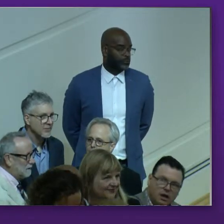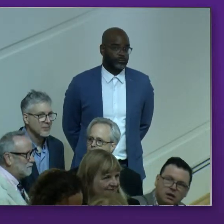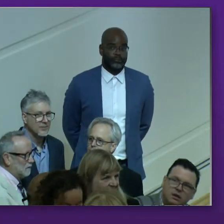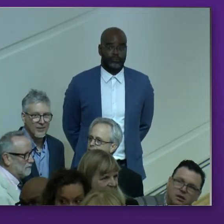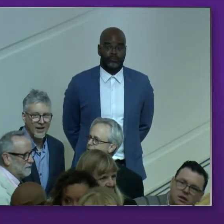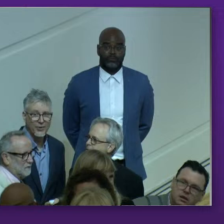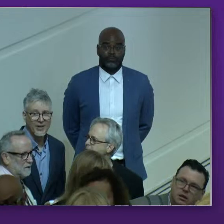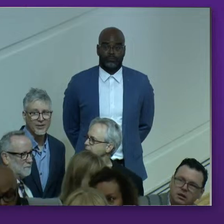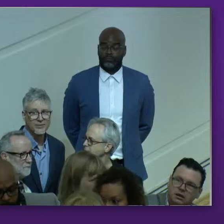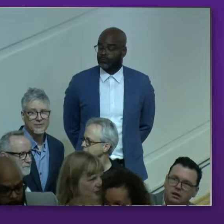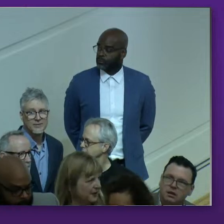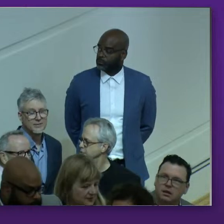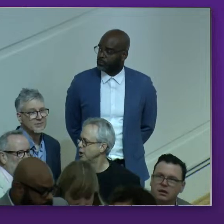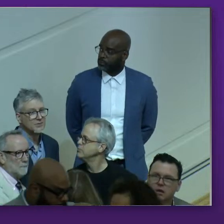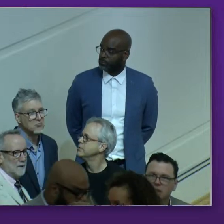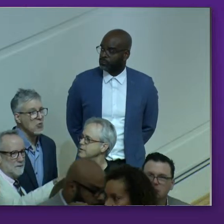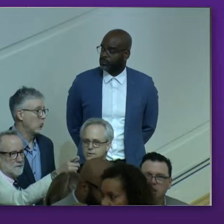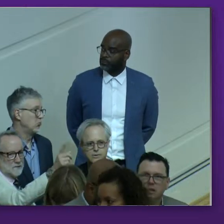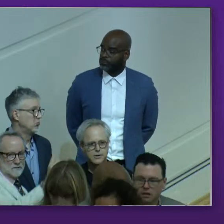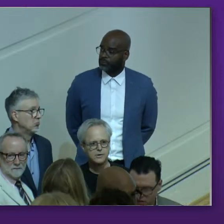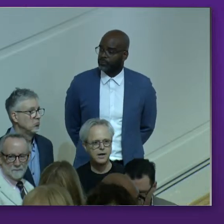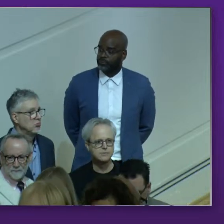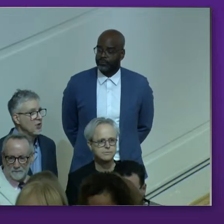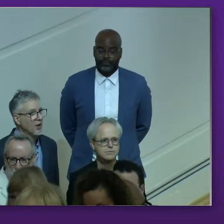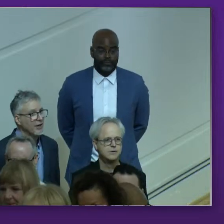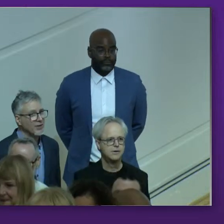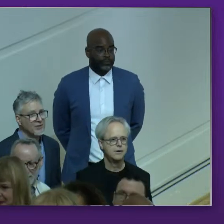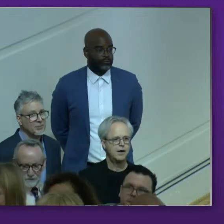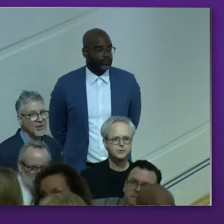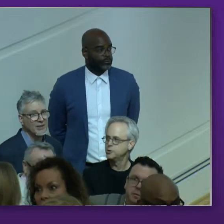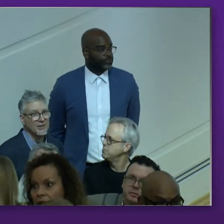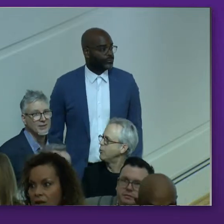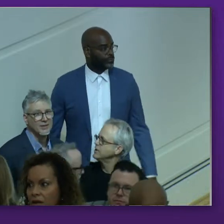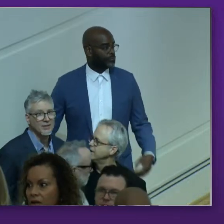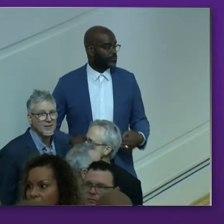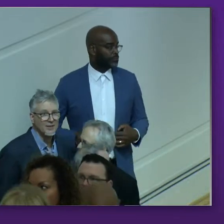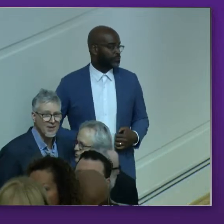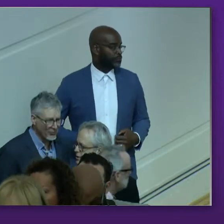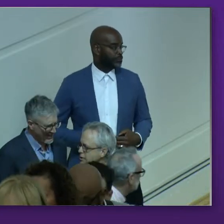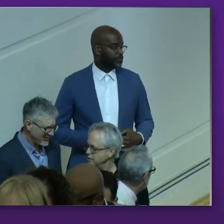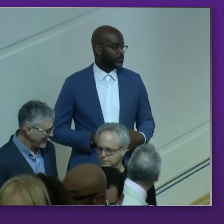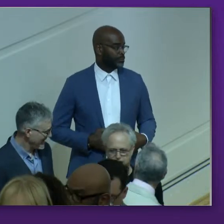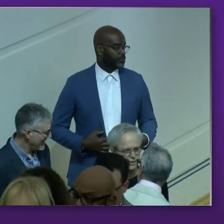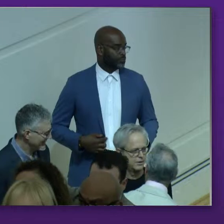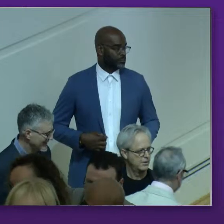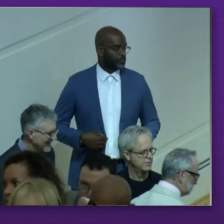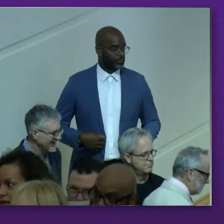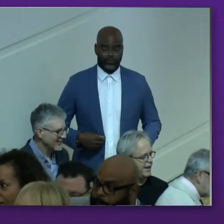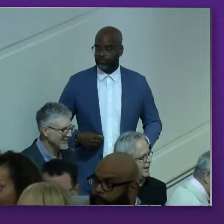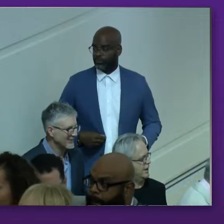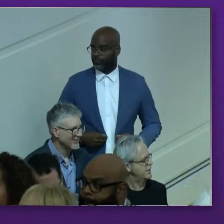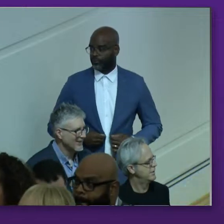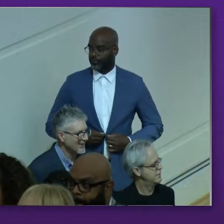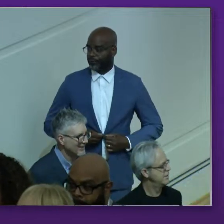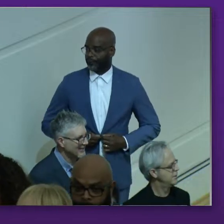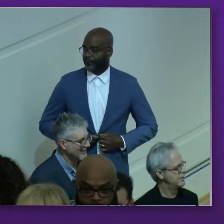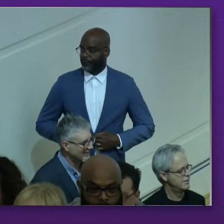AS WELL WE HAVE TO BE ENGAGING